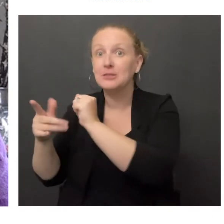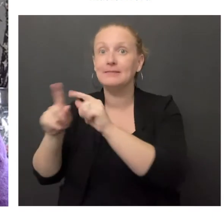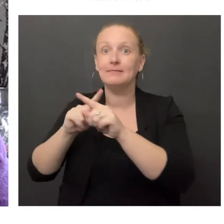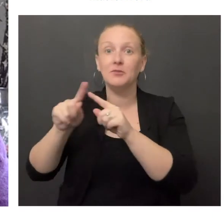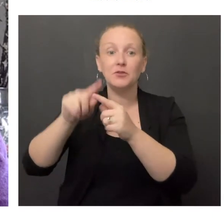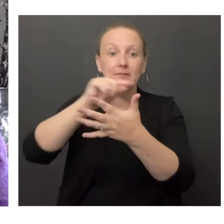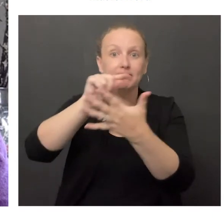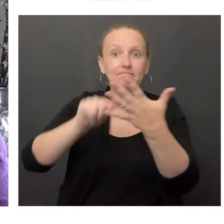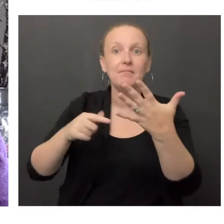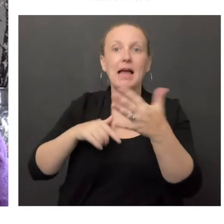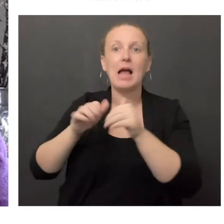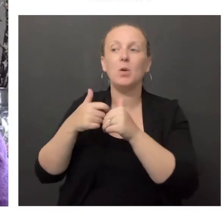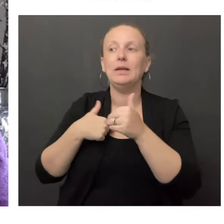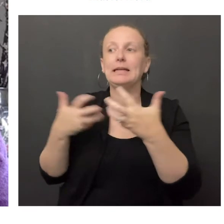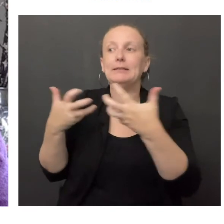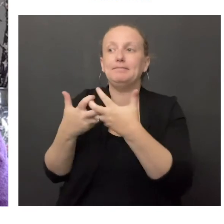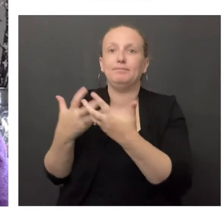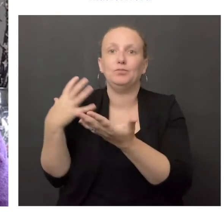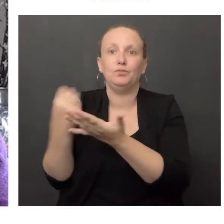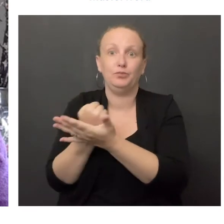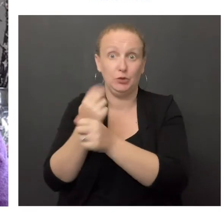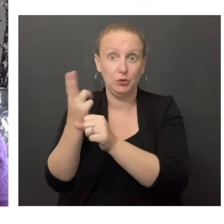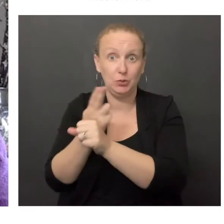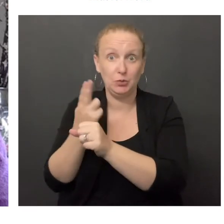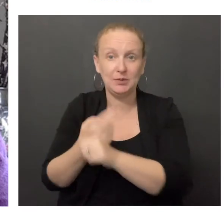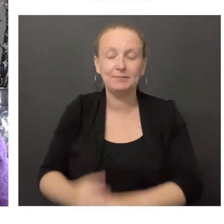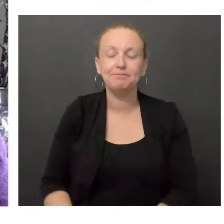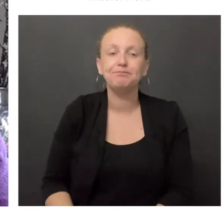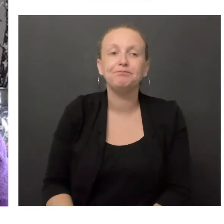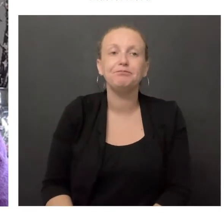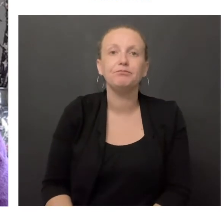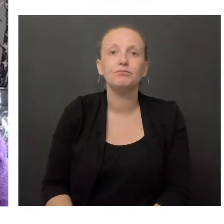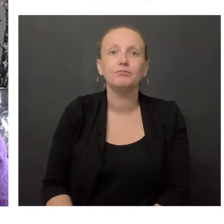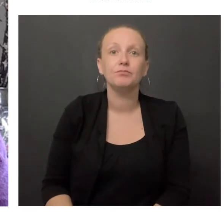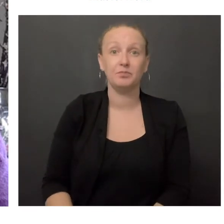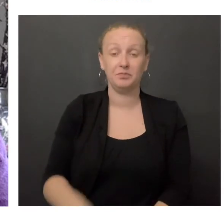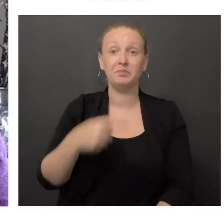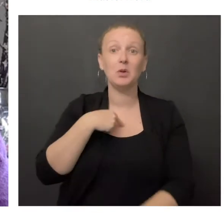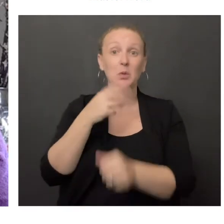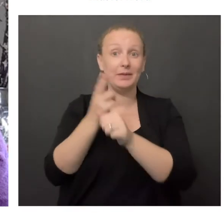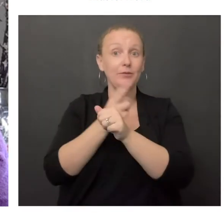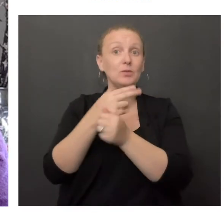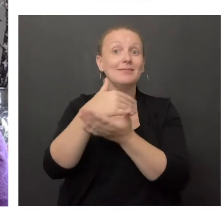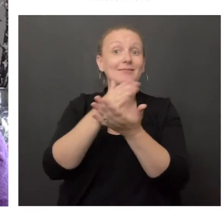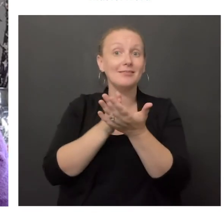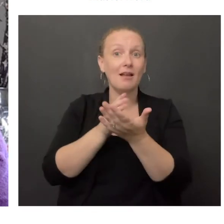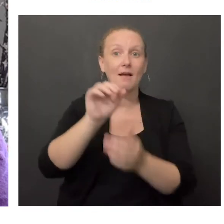So, there are a couple of things we've we've added some Amazon Alexa’s to some of